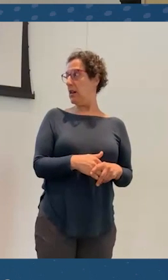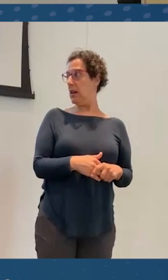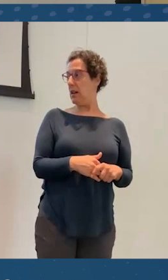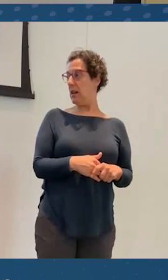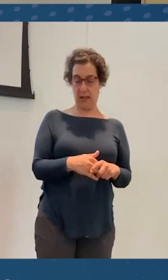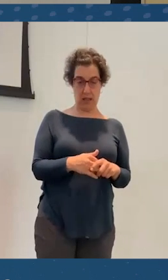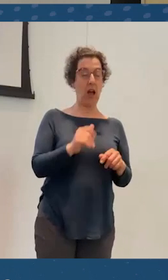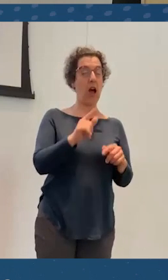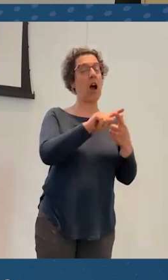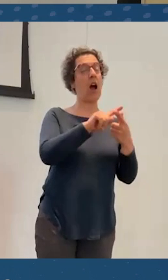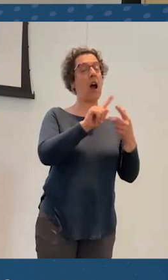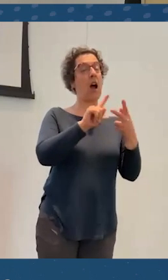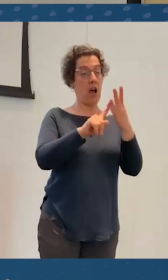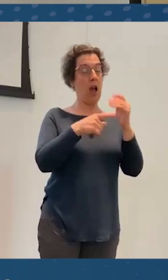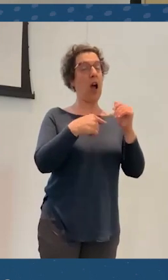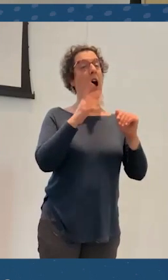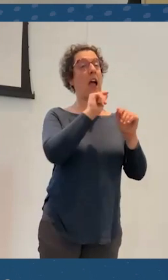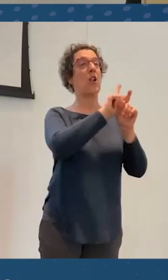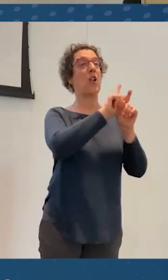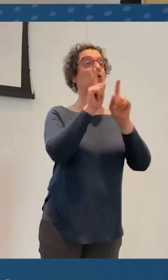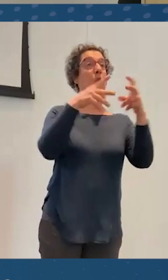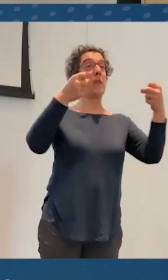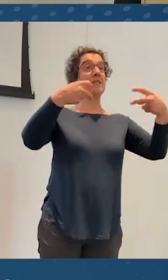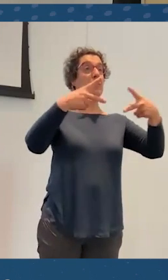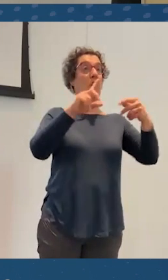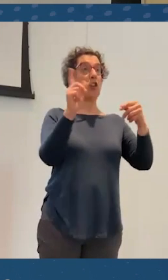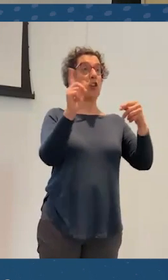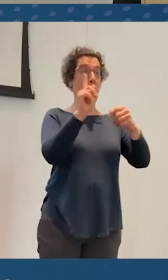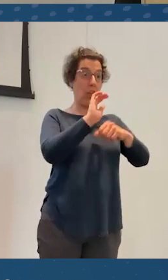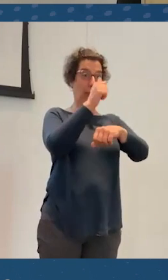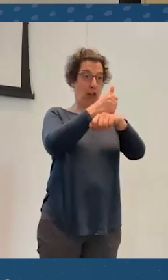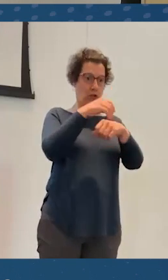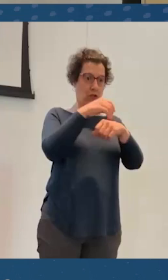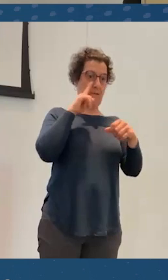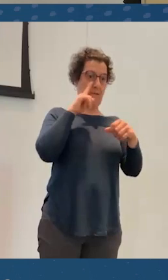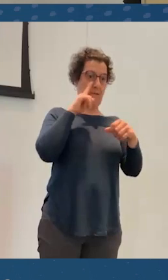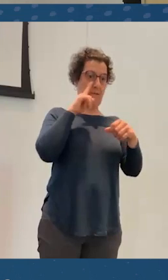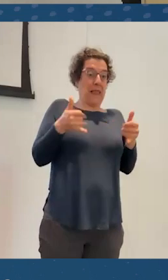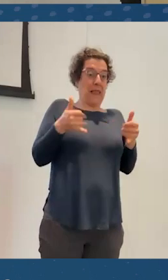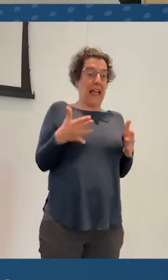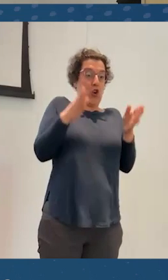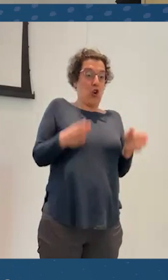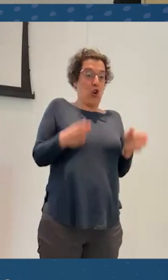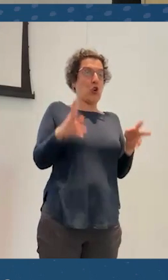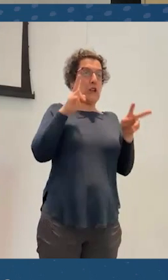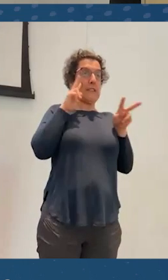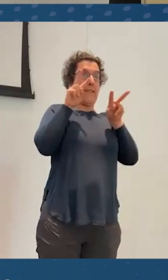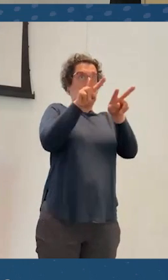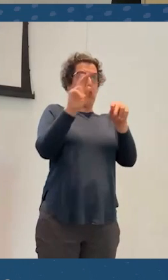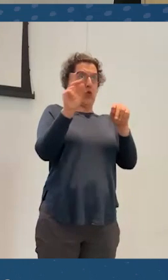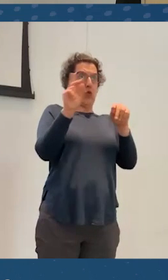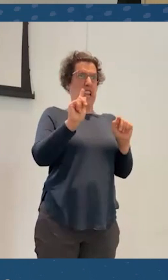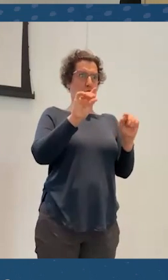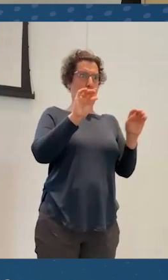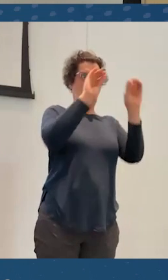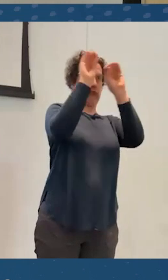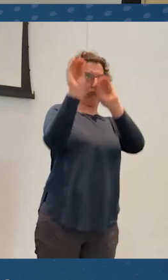Another thing is where the subtitles are positioned in the player's view. I mentioned that it is nice to have the subtitles centrally